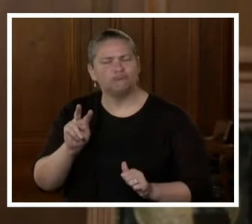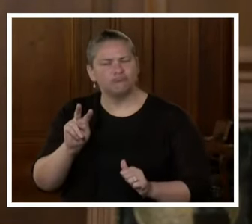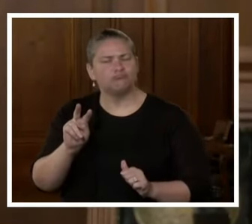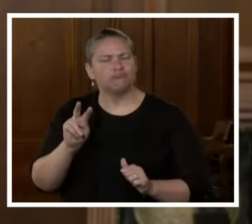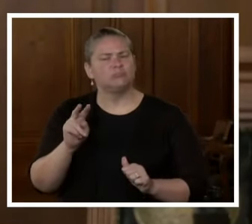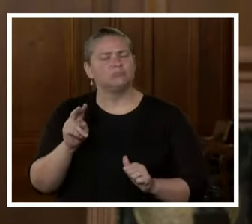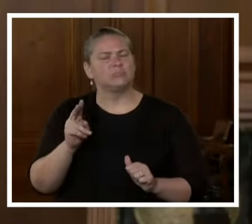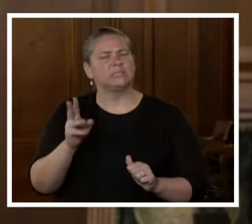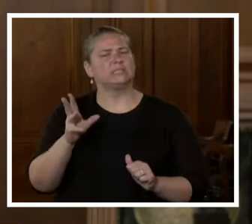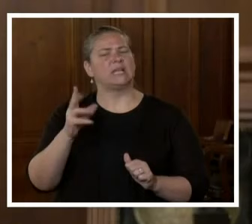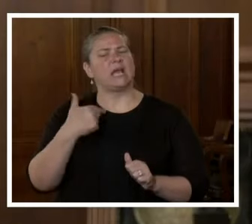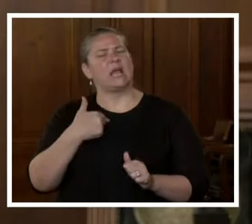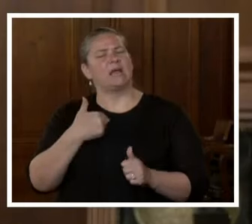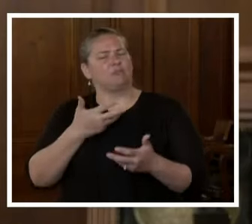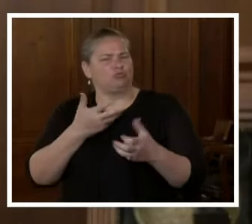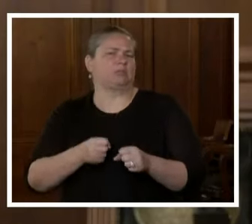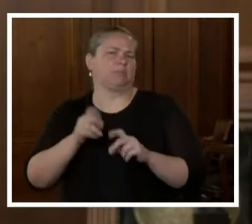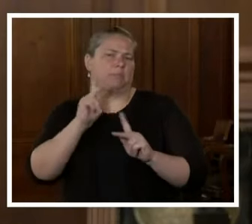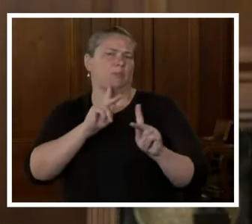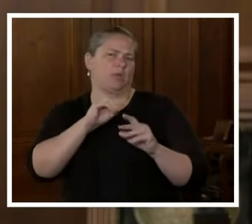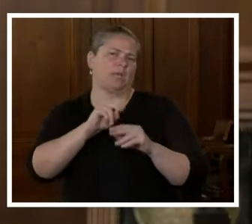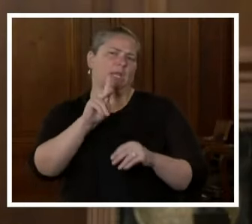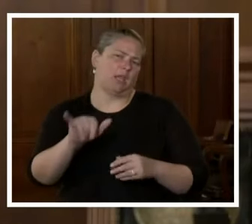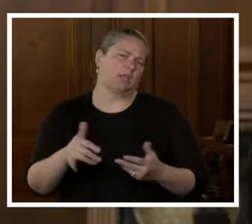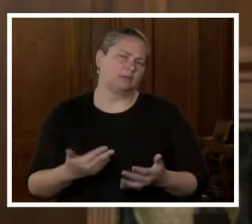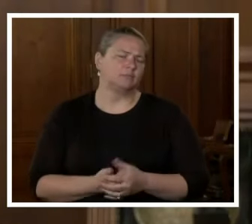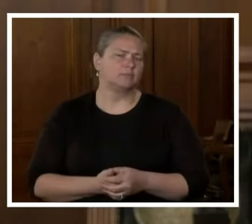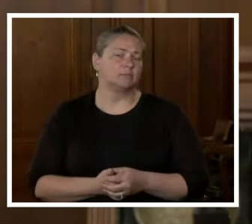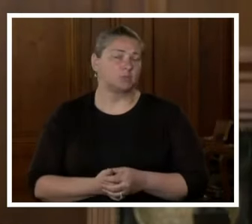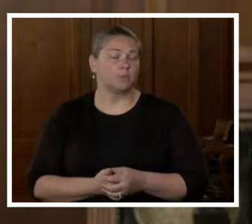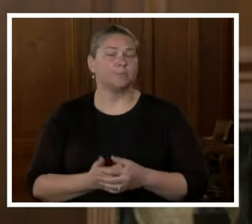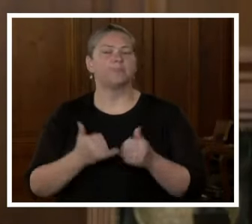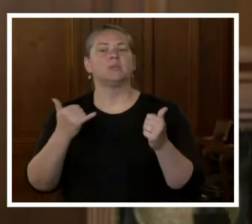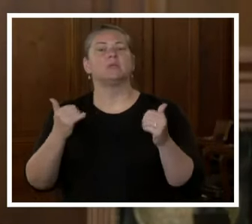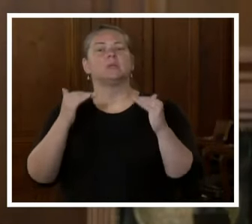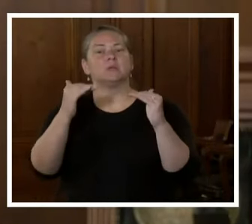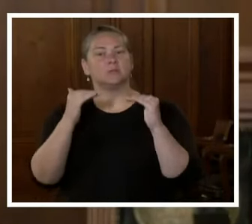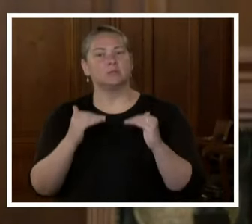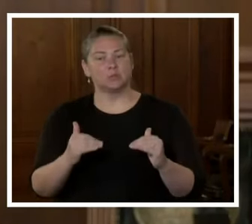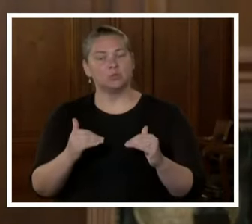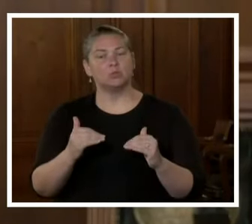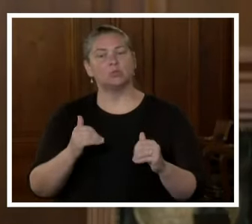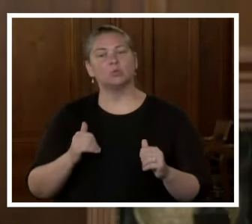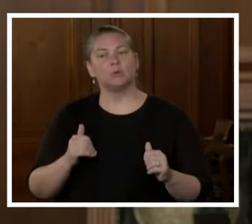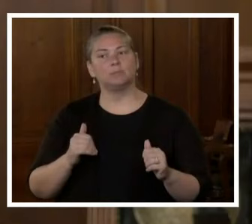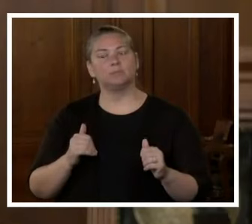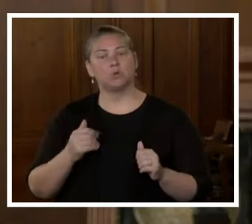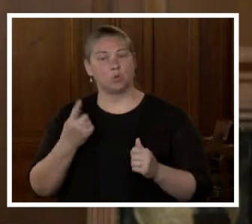THIS IS AN AGREEMENT BETWEEN ALL OF THE LEGISLATIVE LEADERS AND